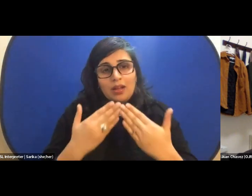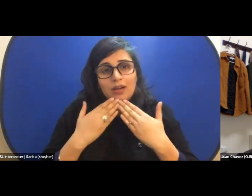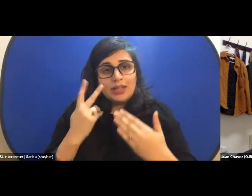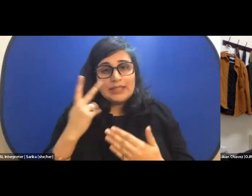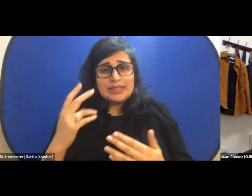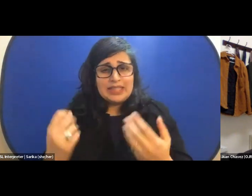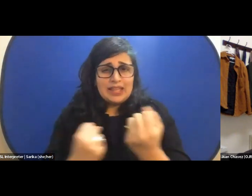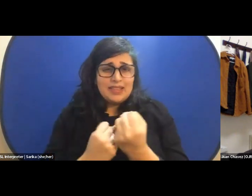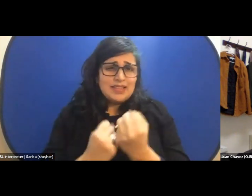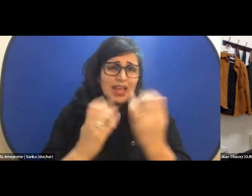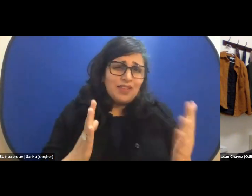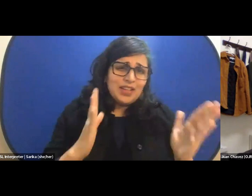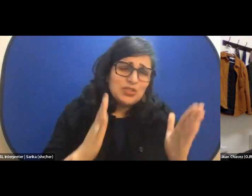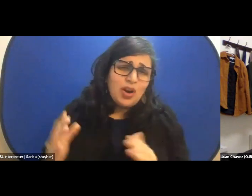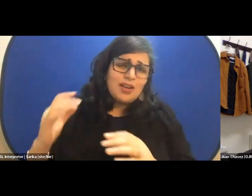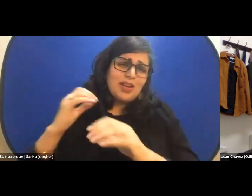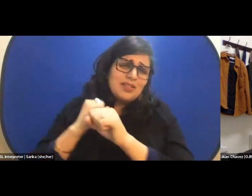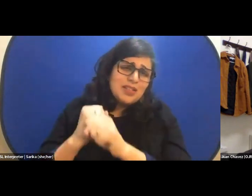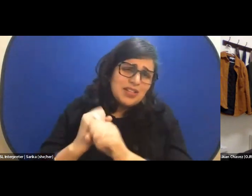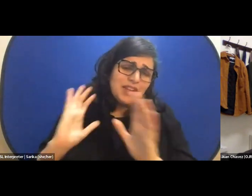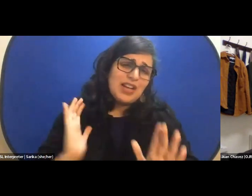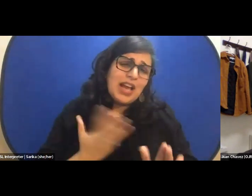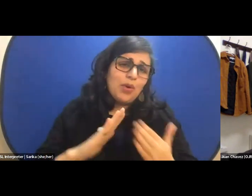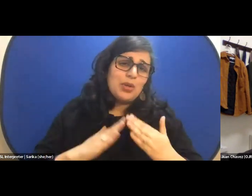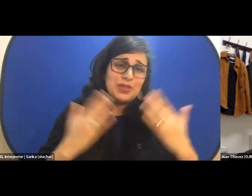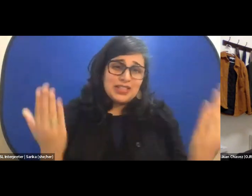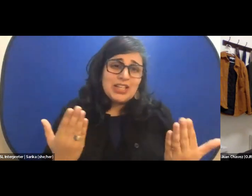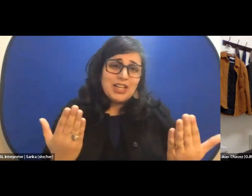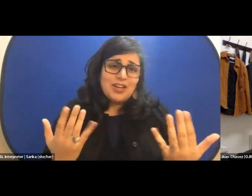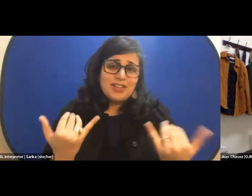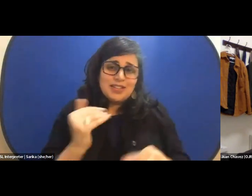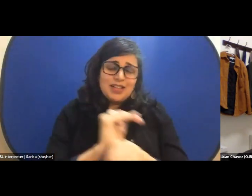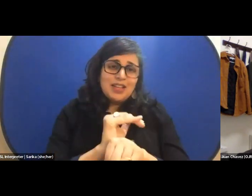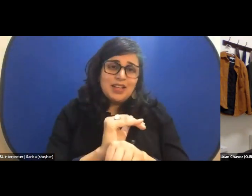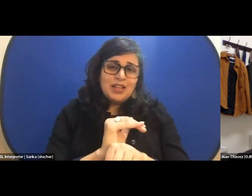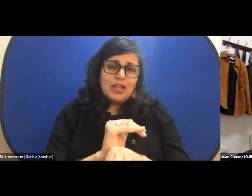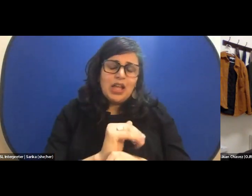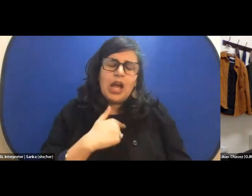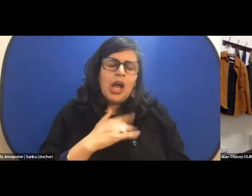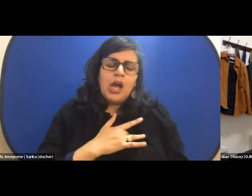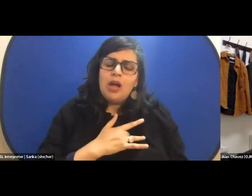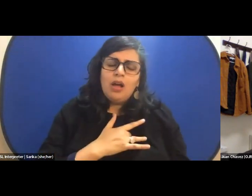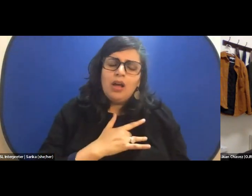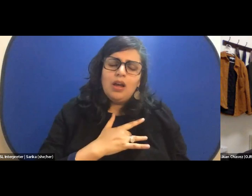to do next. I'll cut this short. I'm grateful